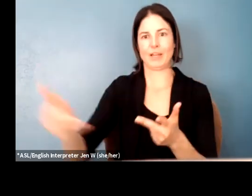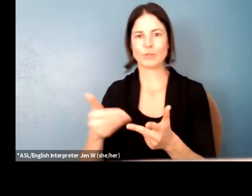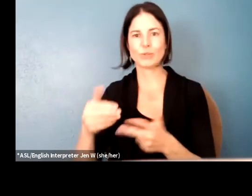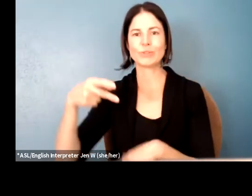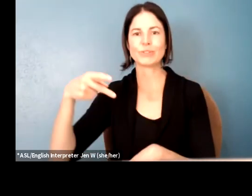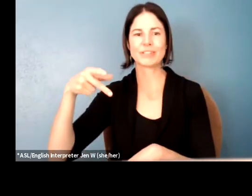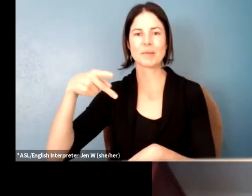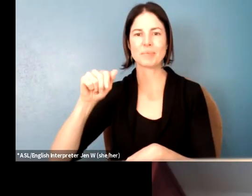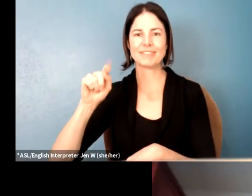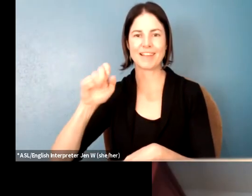let's do this.